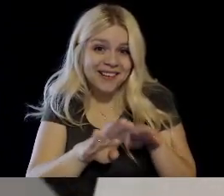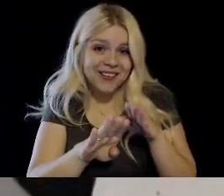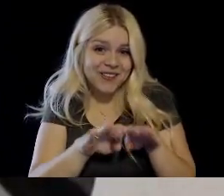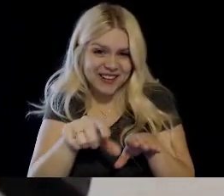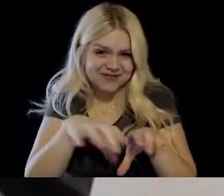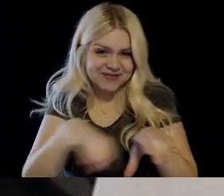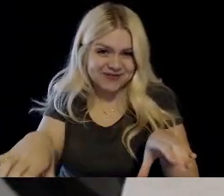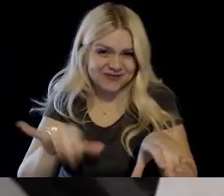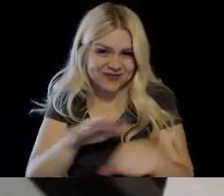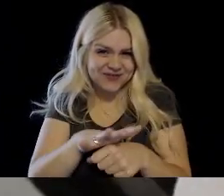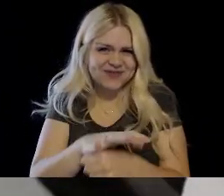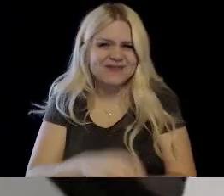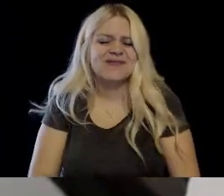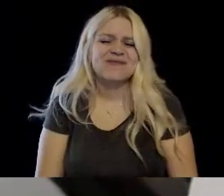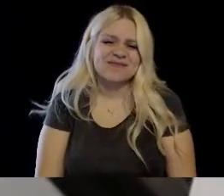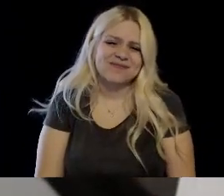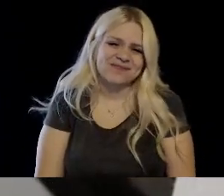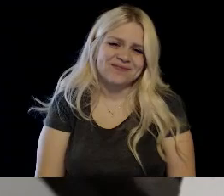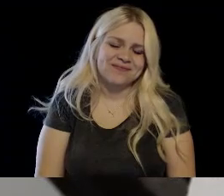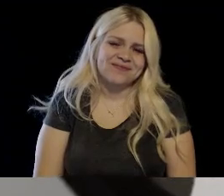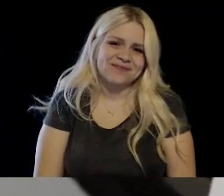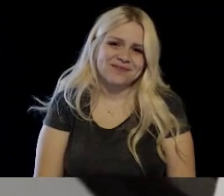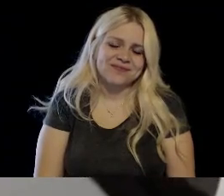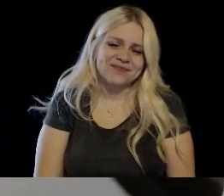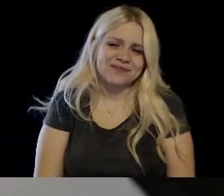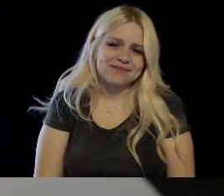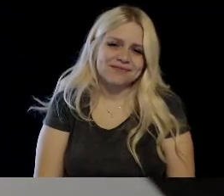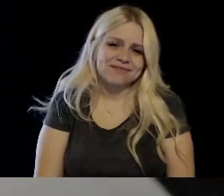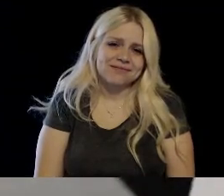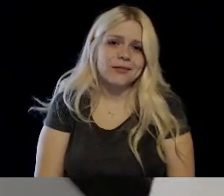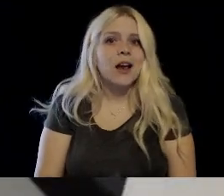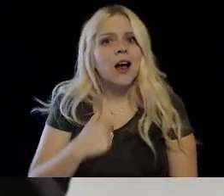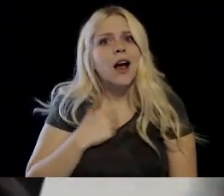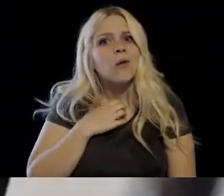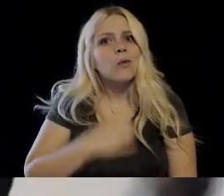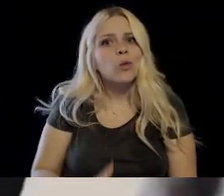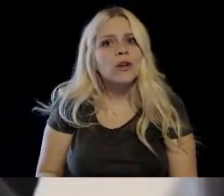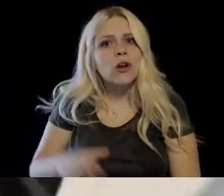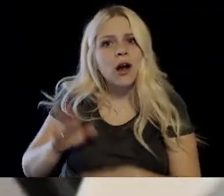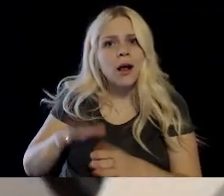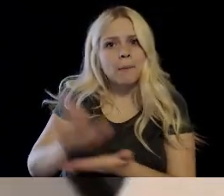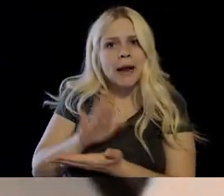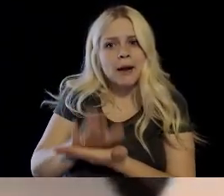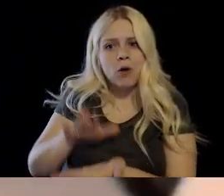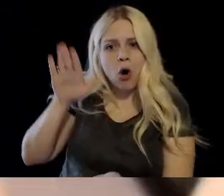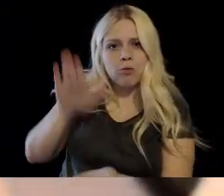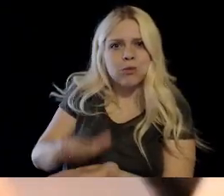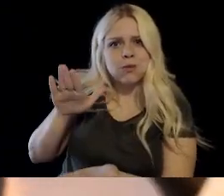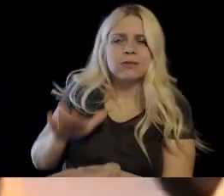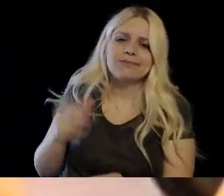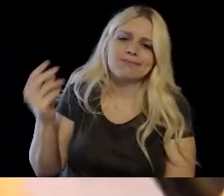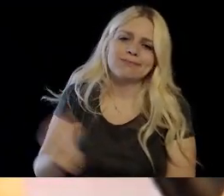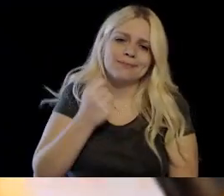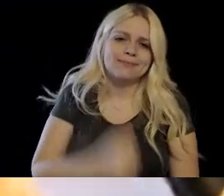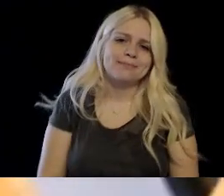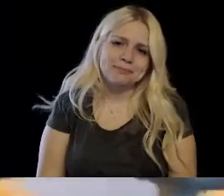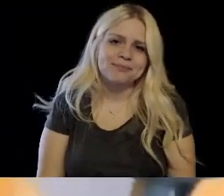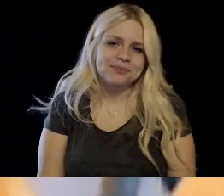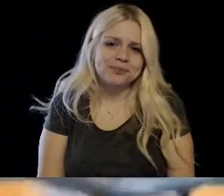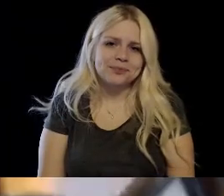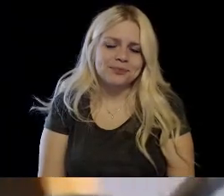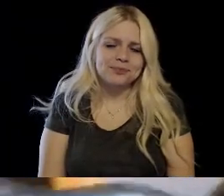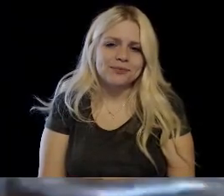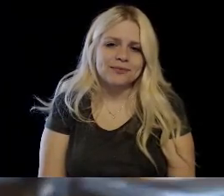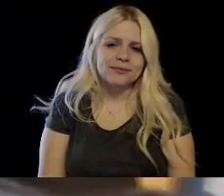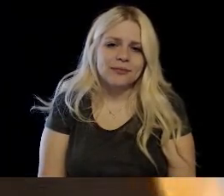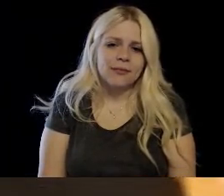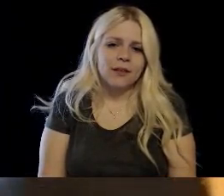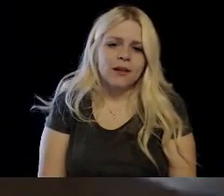bad that one's not on the canvas. Okay. Now, Joanne, did you separate the bears then? And